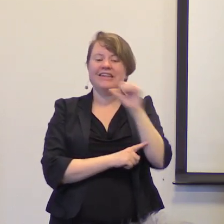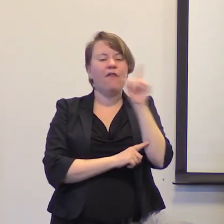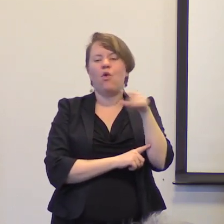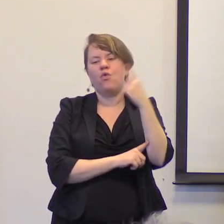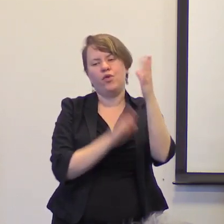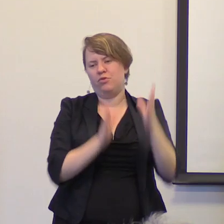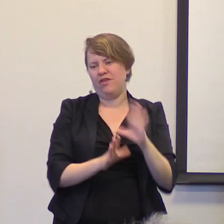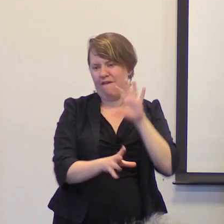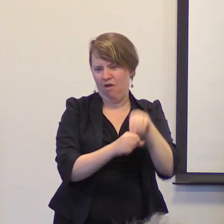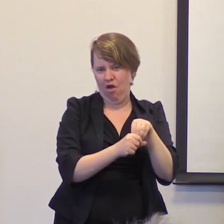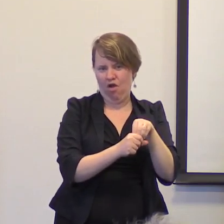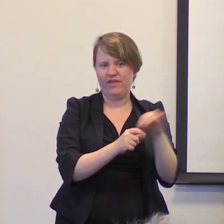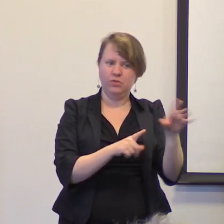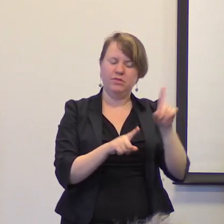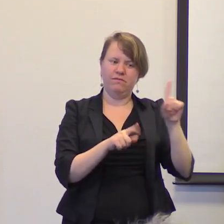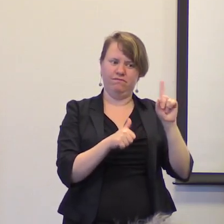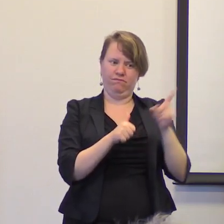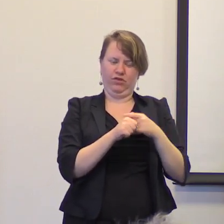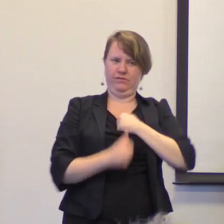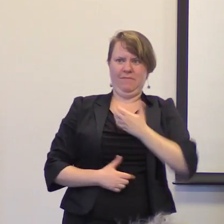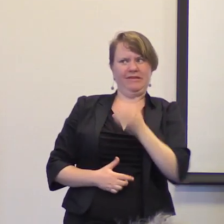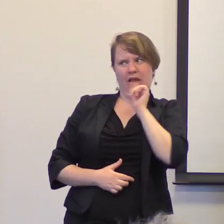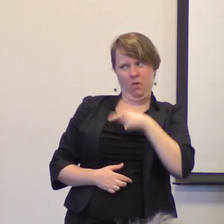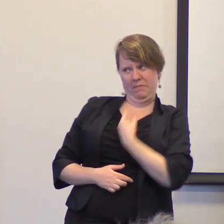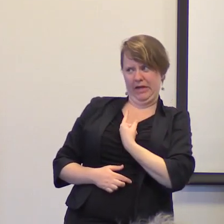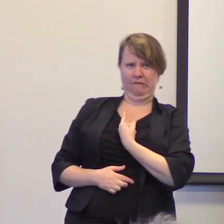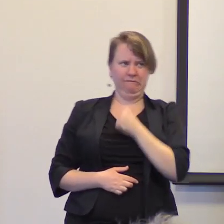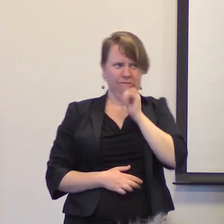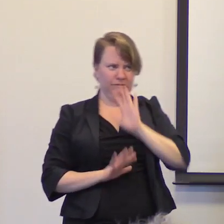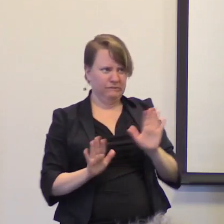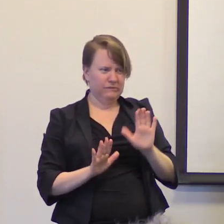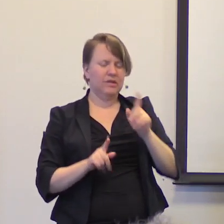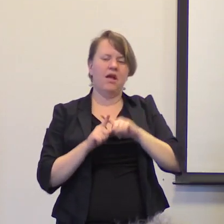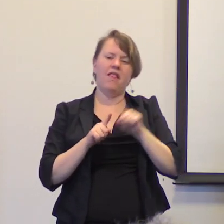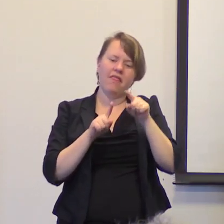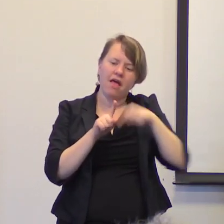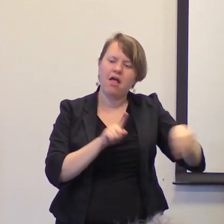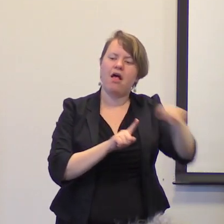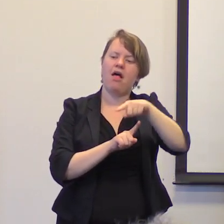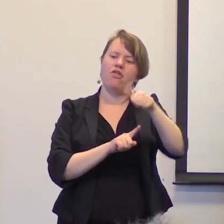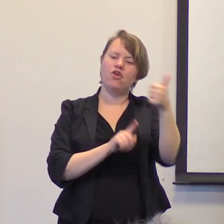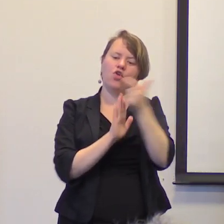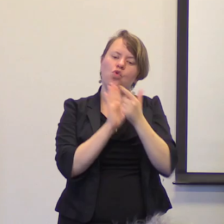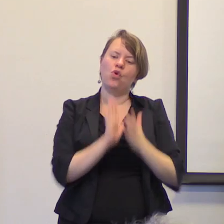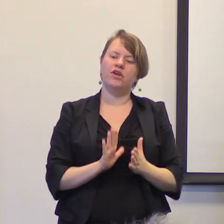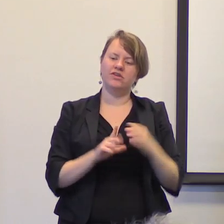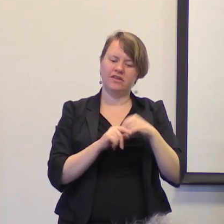He'd be the first to tell you. So in addition to the other lawyers in the ACLU and the other allies, we've had in many